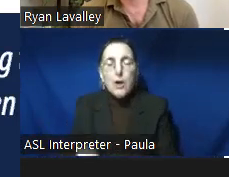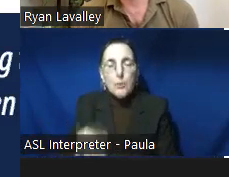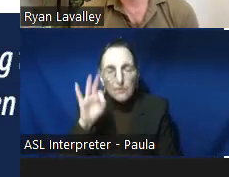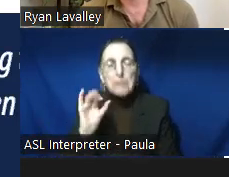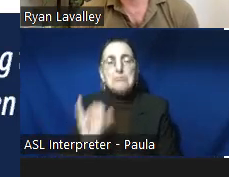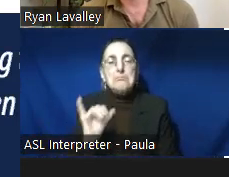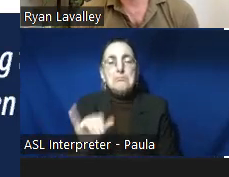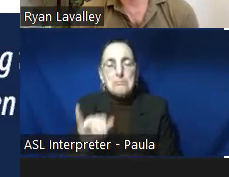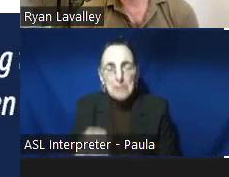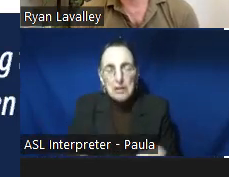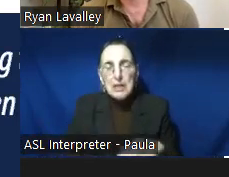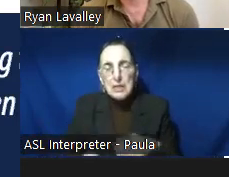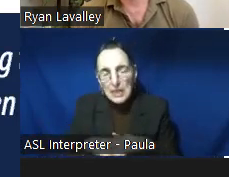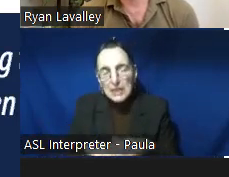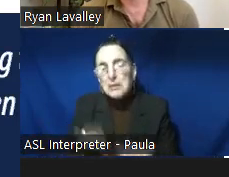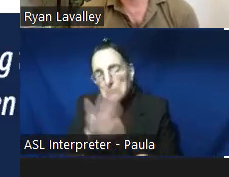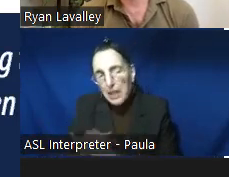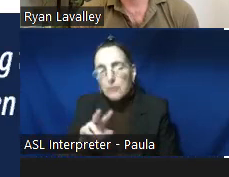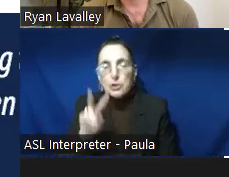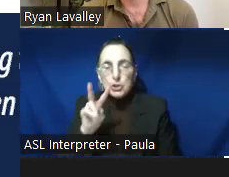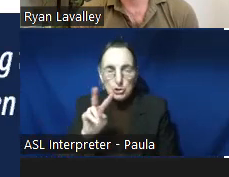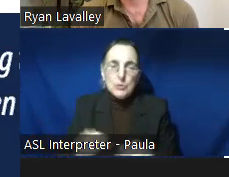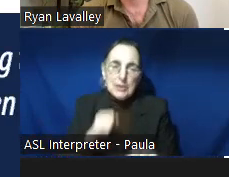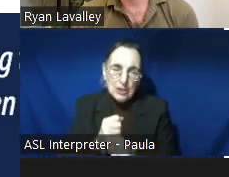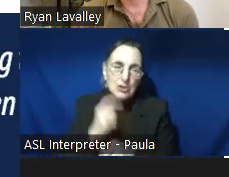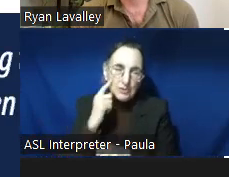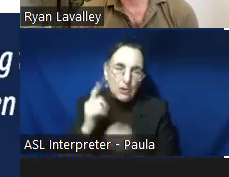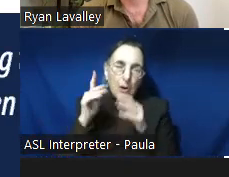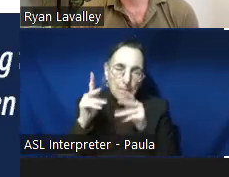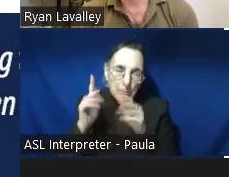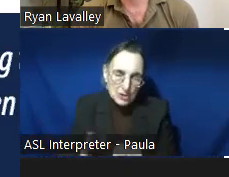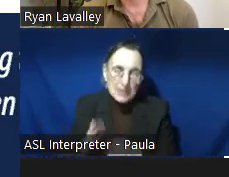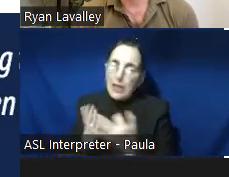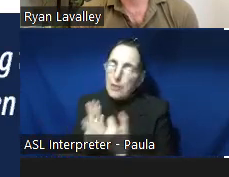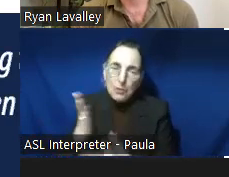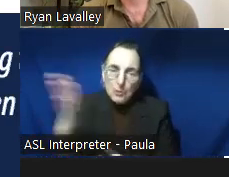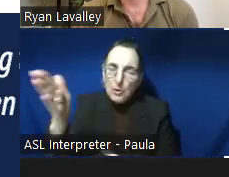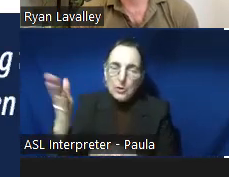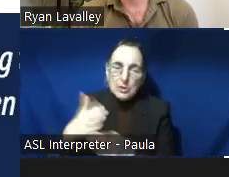for a homeowner to move through a coalition right now. As our coalition has become better known,